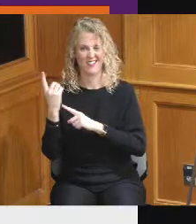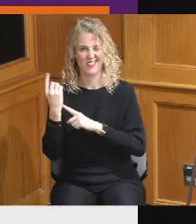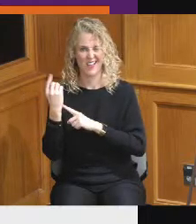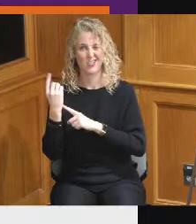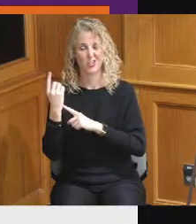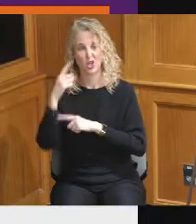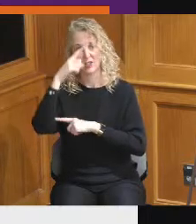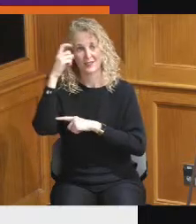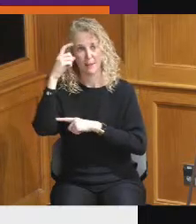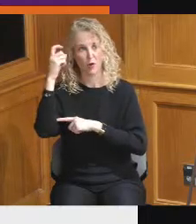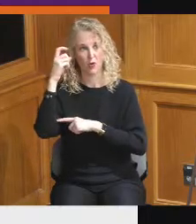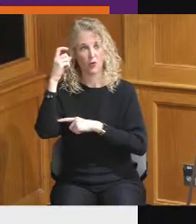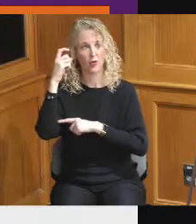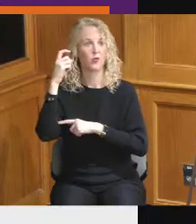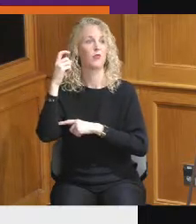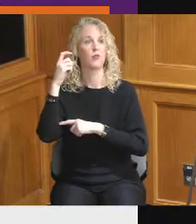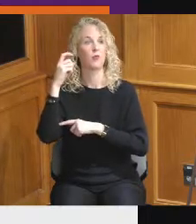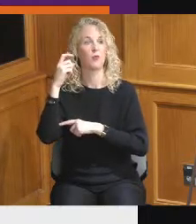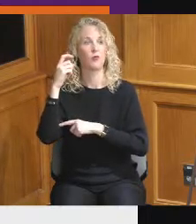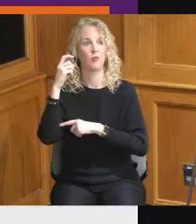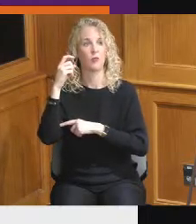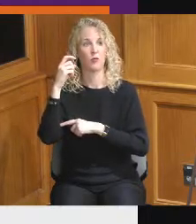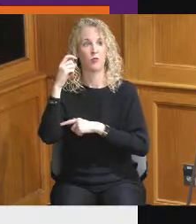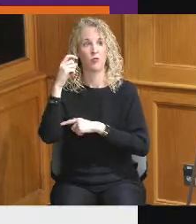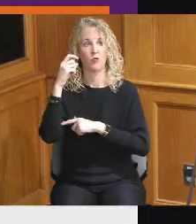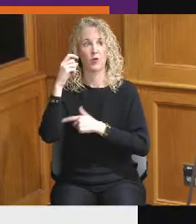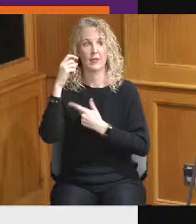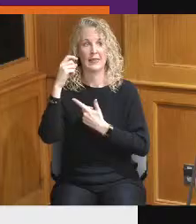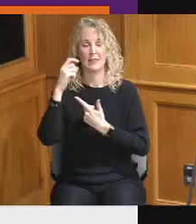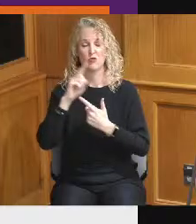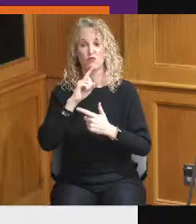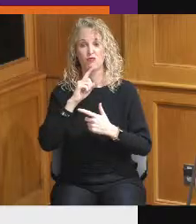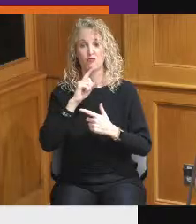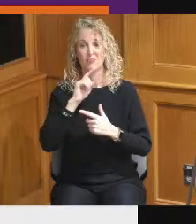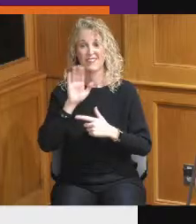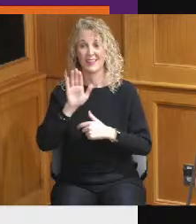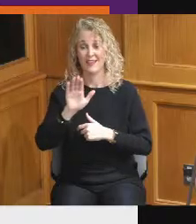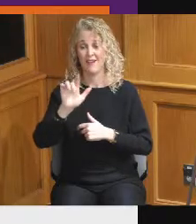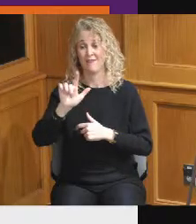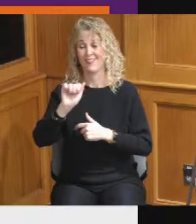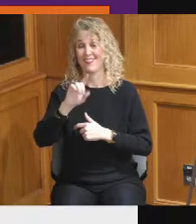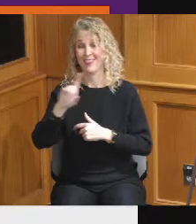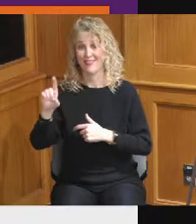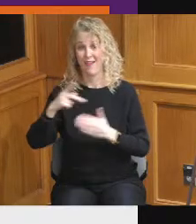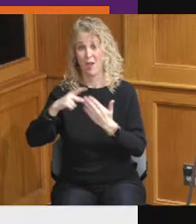beginning of the Fall on the sort of dramatic expansion of their programming and their Smart